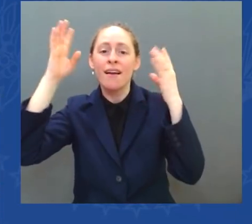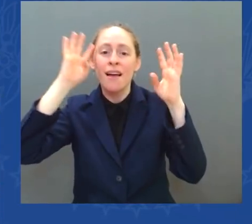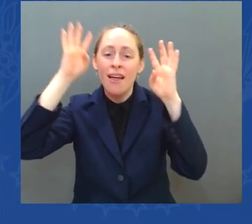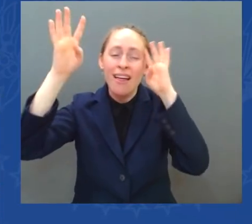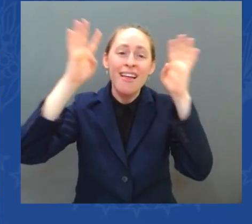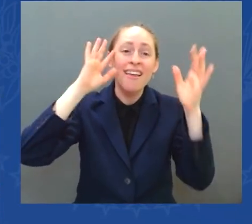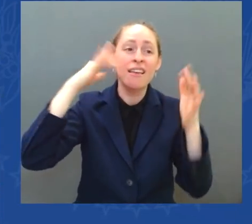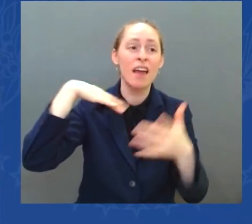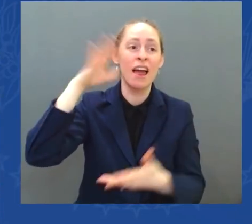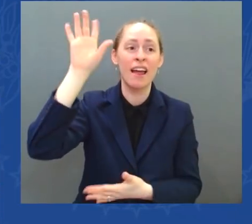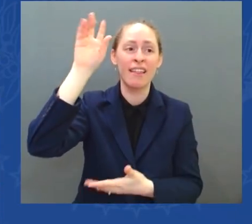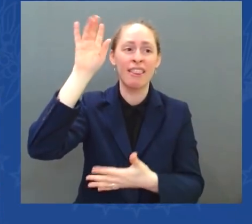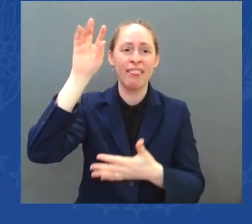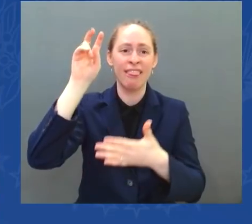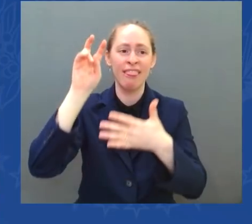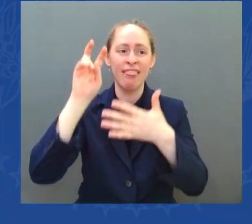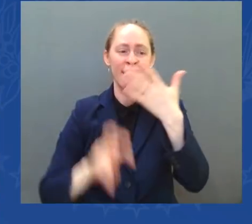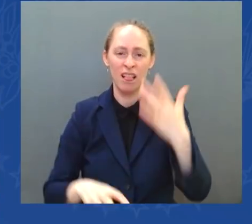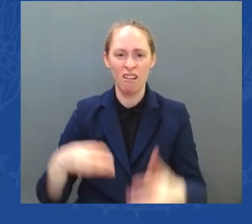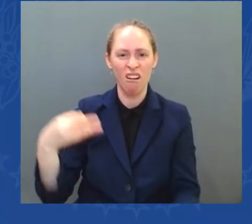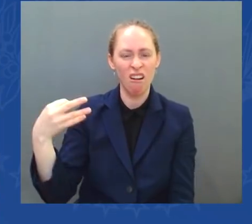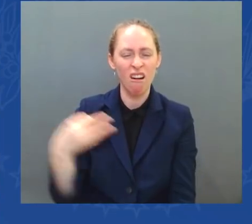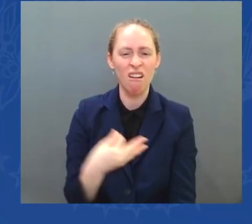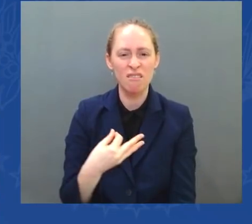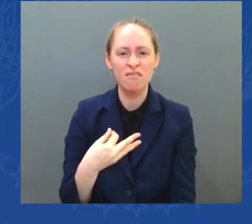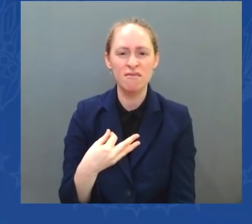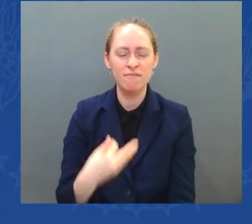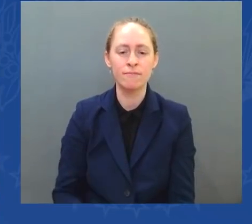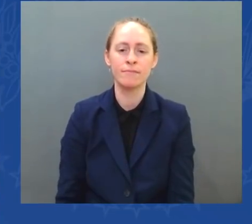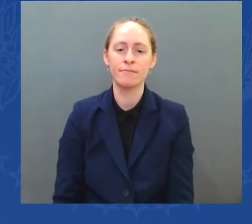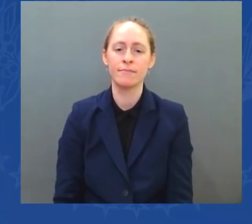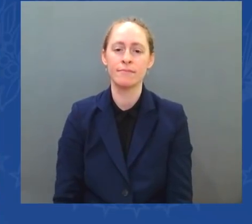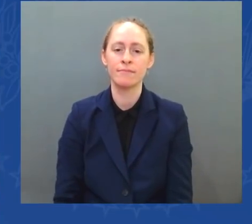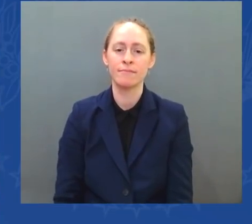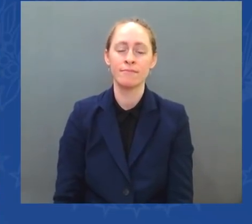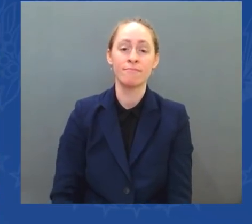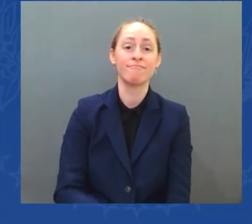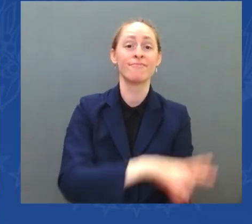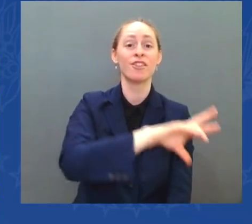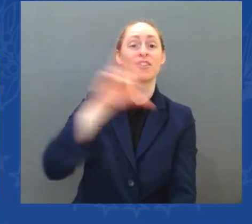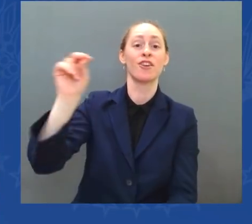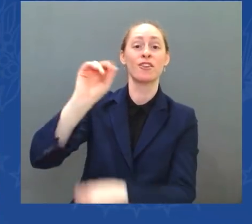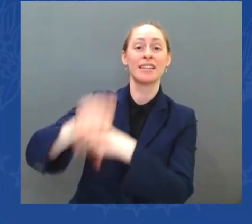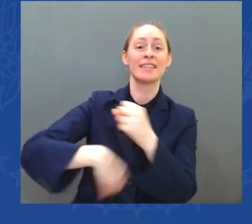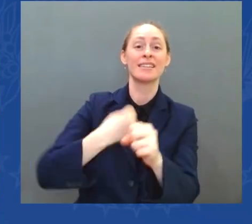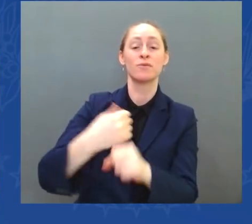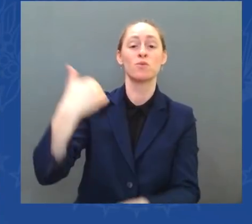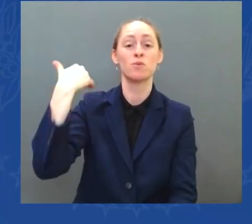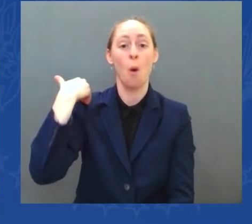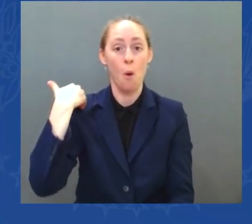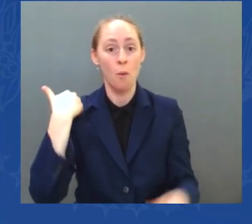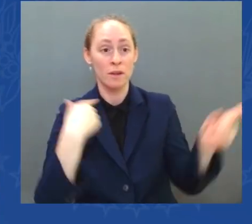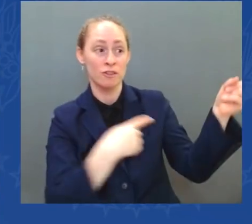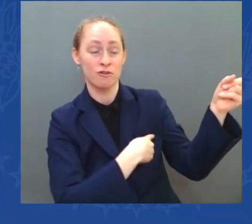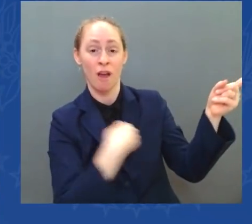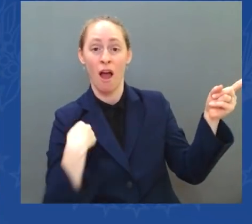China was number eight three decades ago. Now it's number two. Other countries are closing in fast.